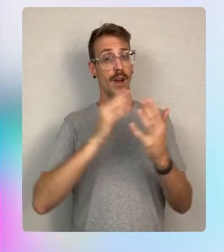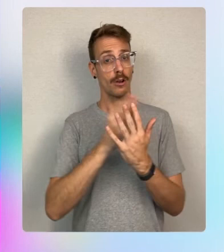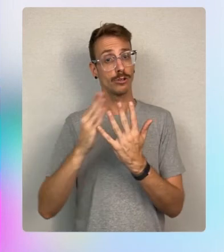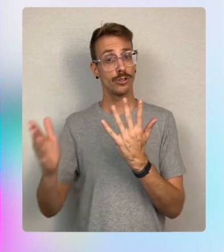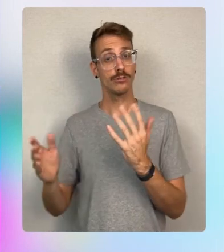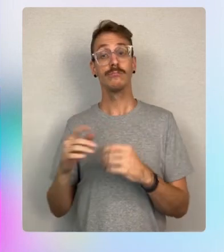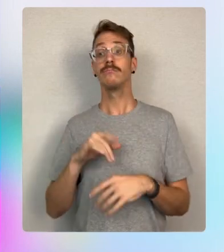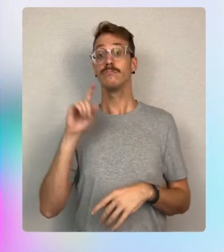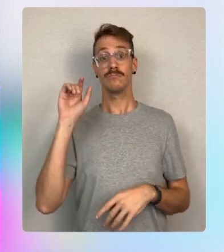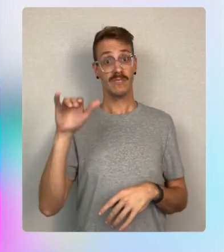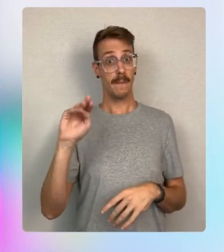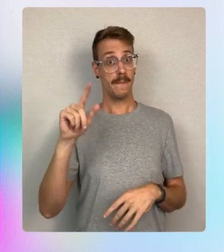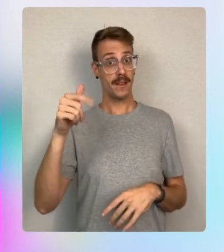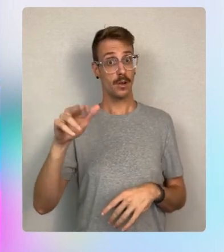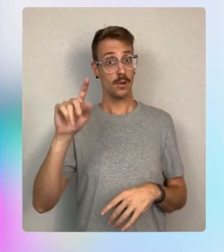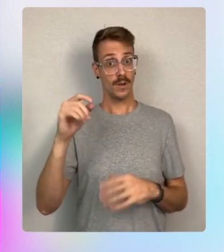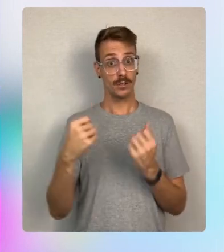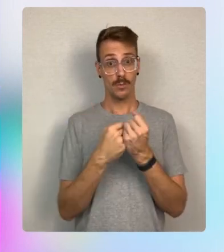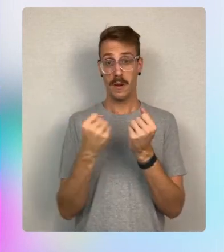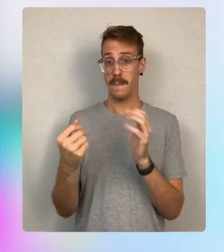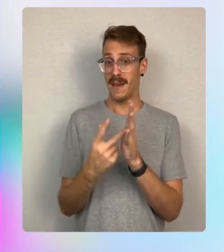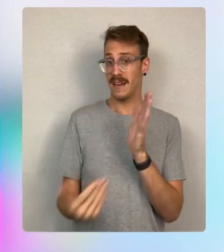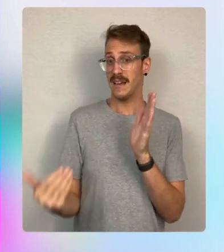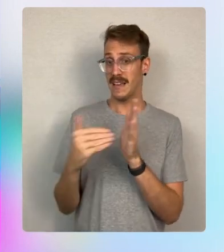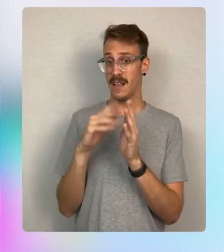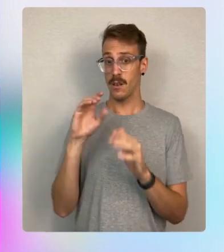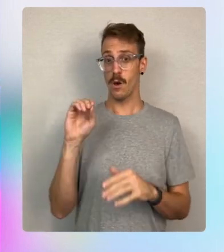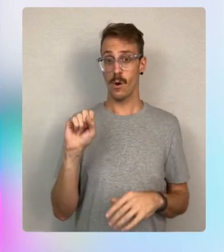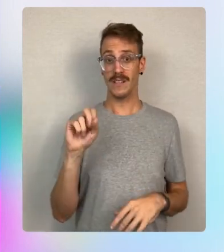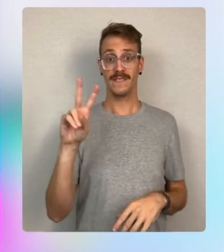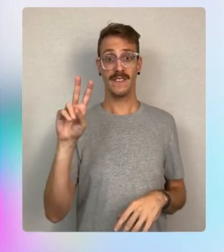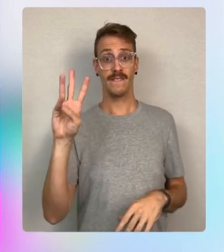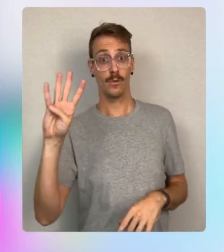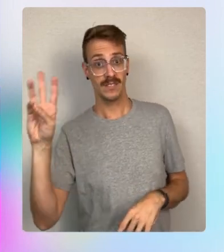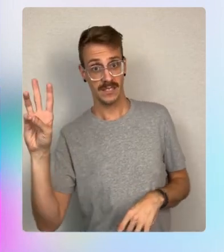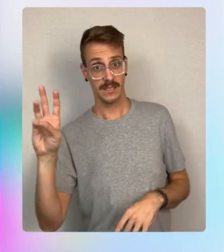RenderDoc support came back recently on OS update v46,